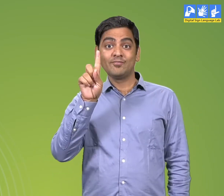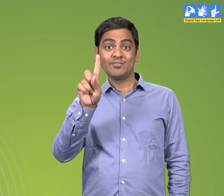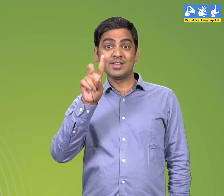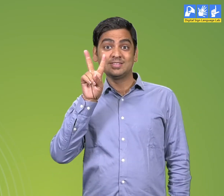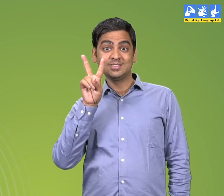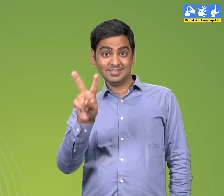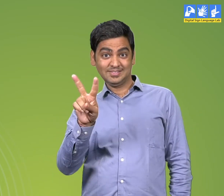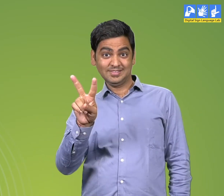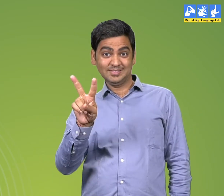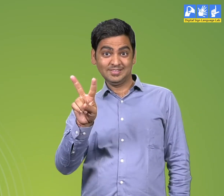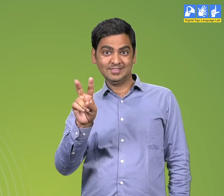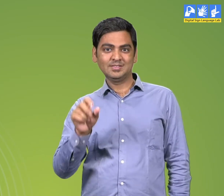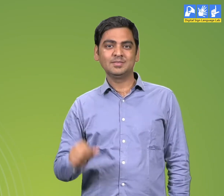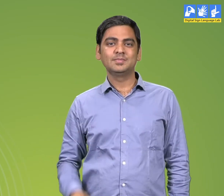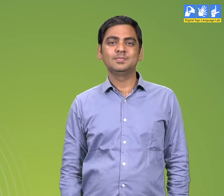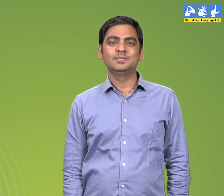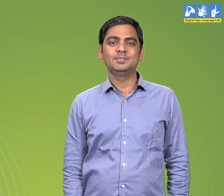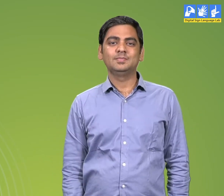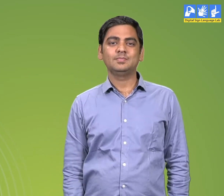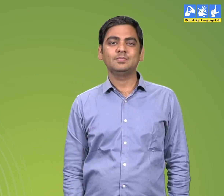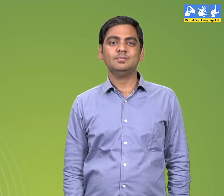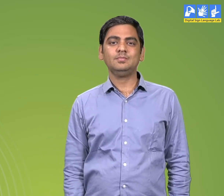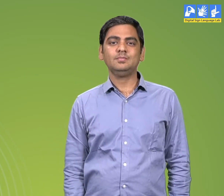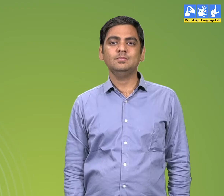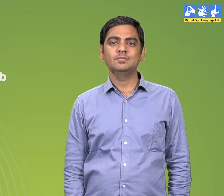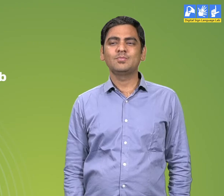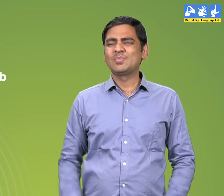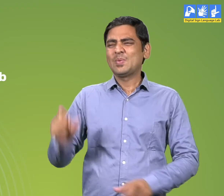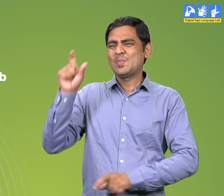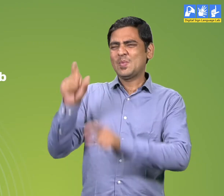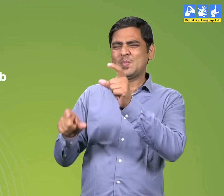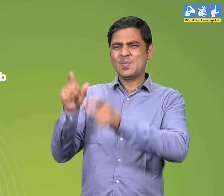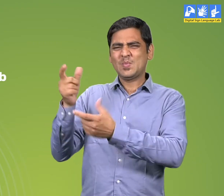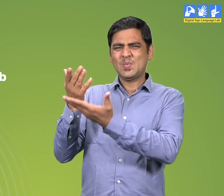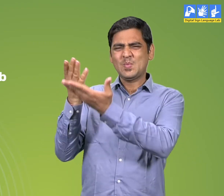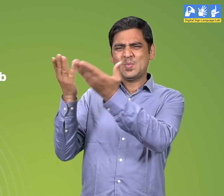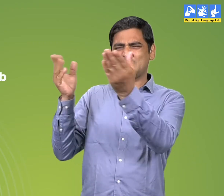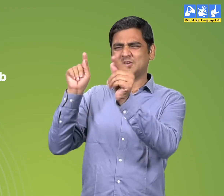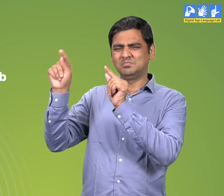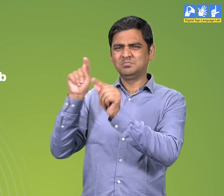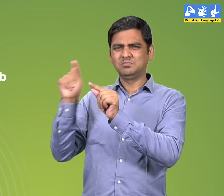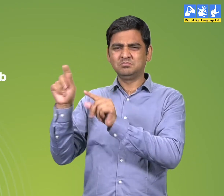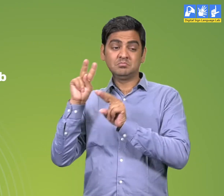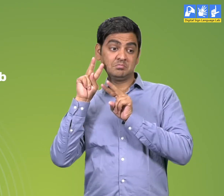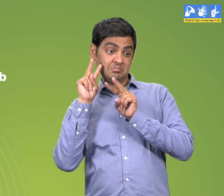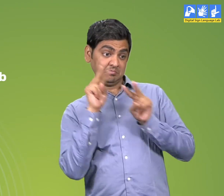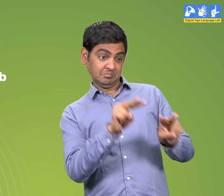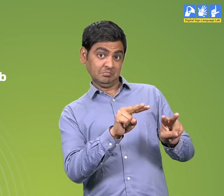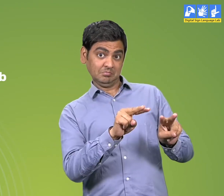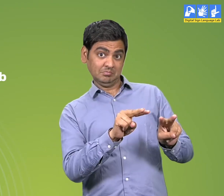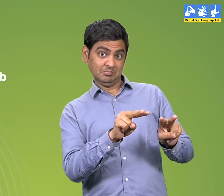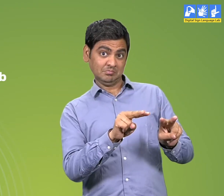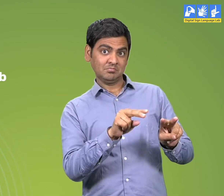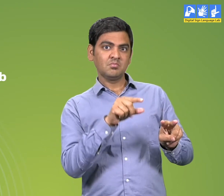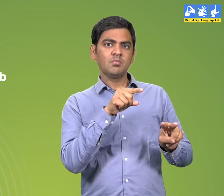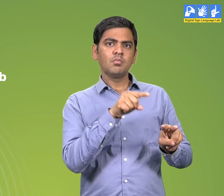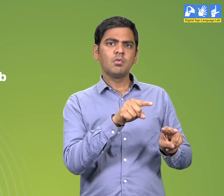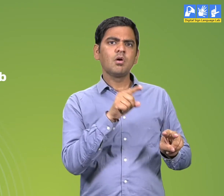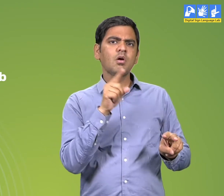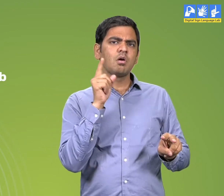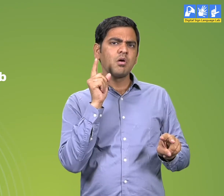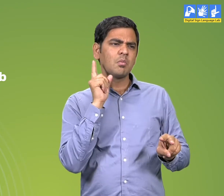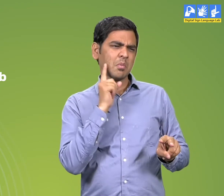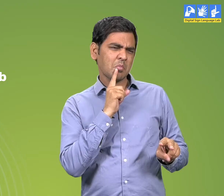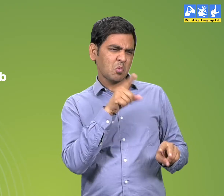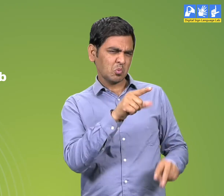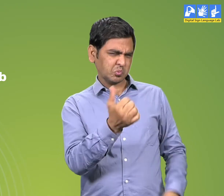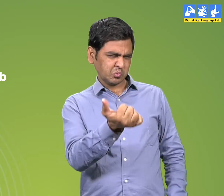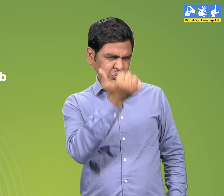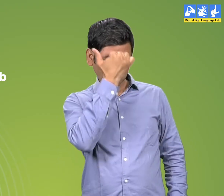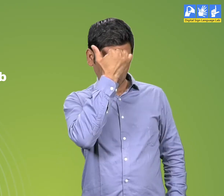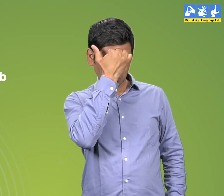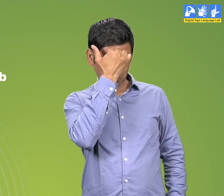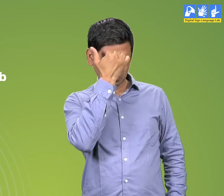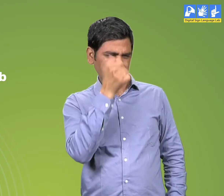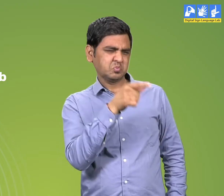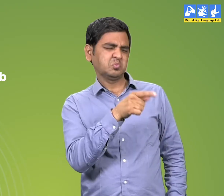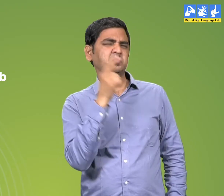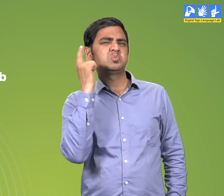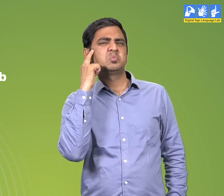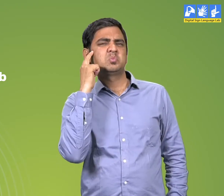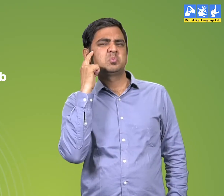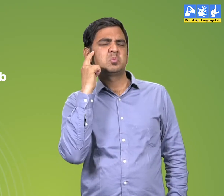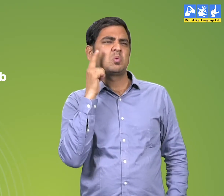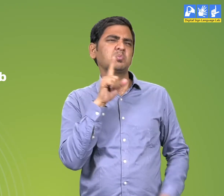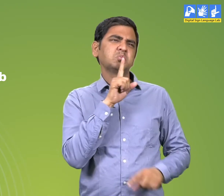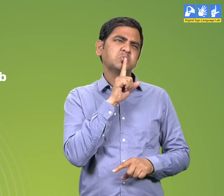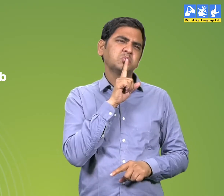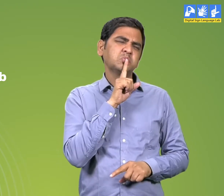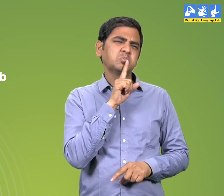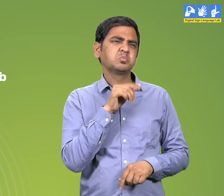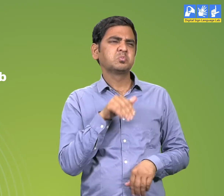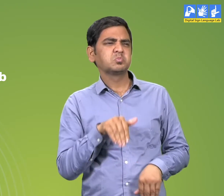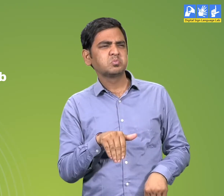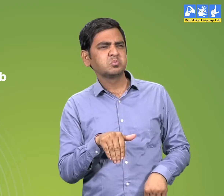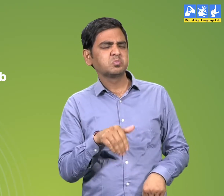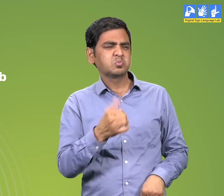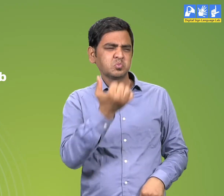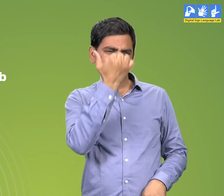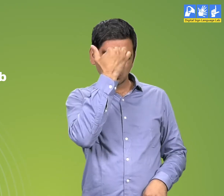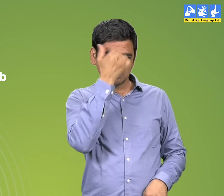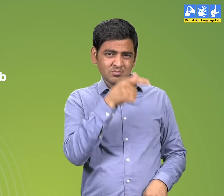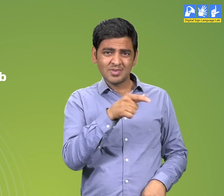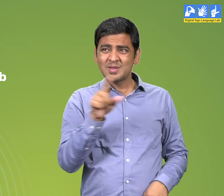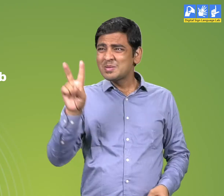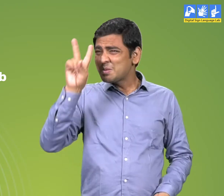12- Deaf are dumb because they are not active.